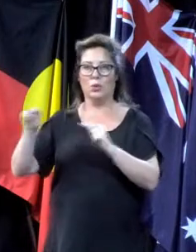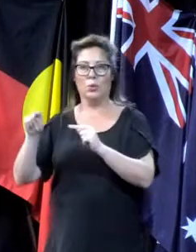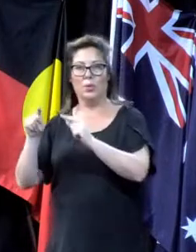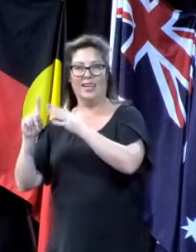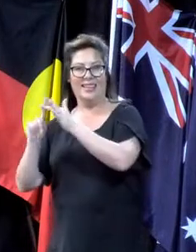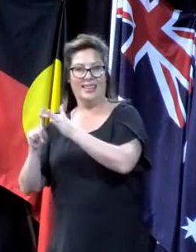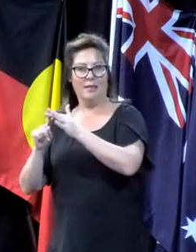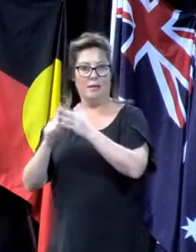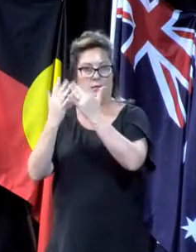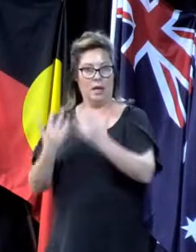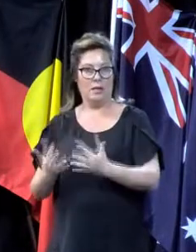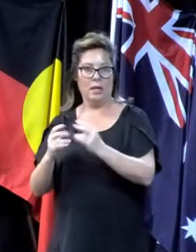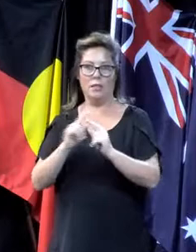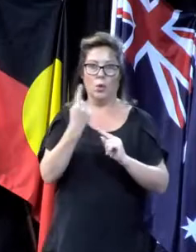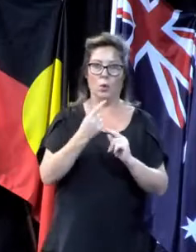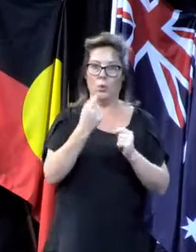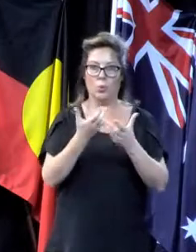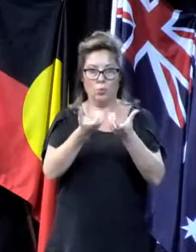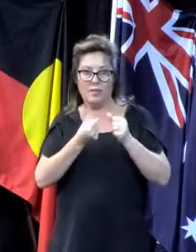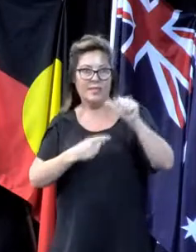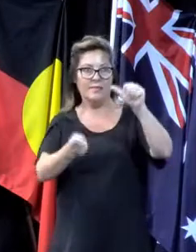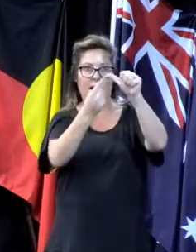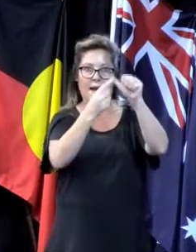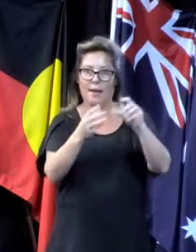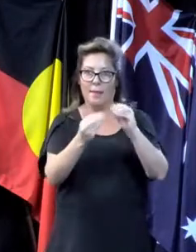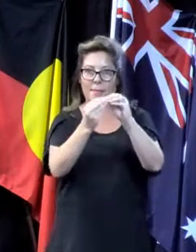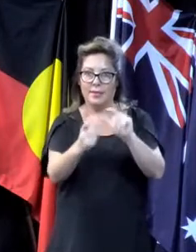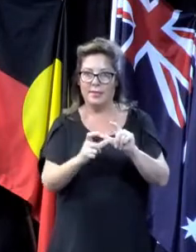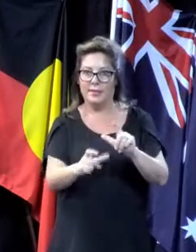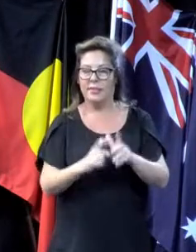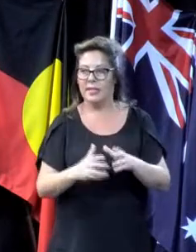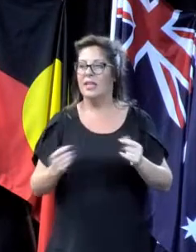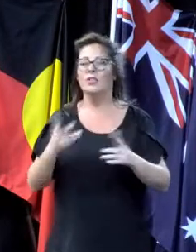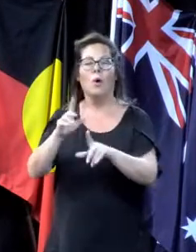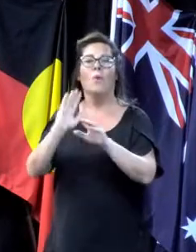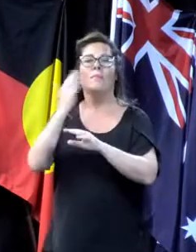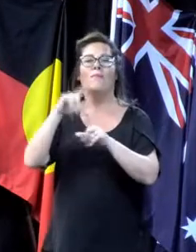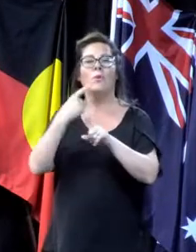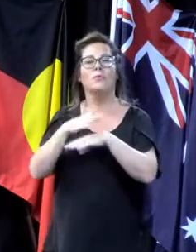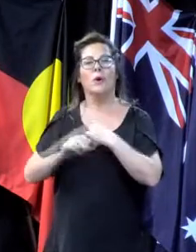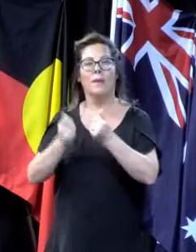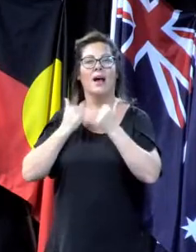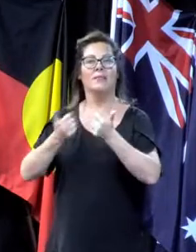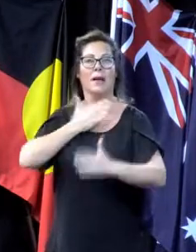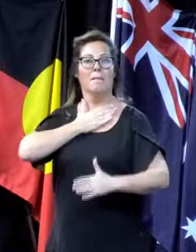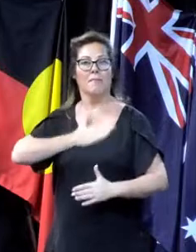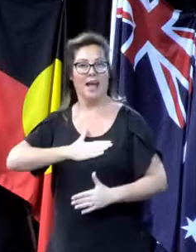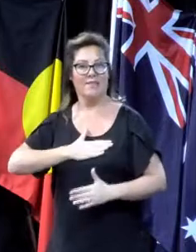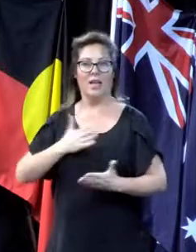of resources. So, when we are talking about behavior and how we deal with the behavior and the complexity of some students,